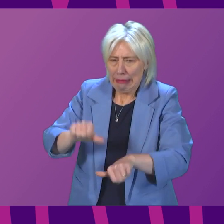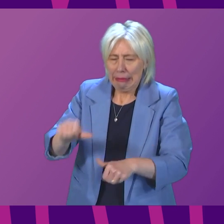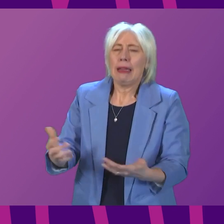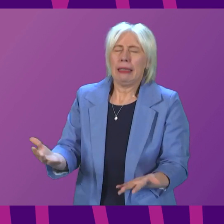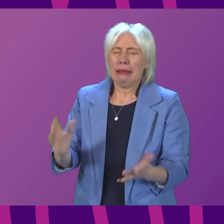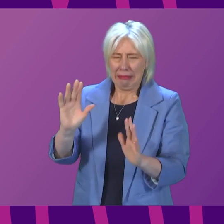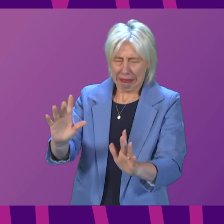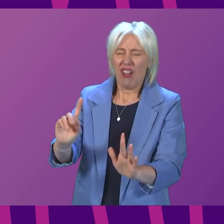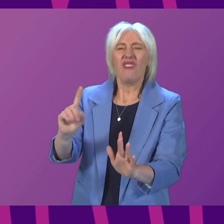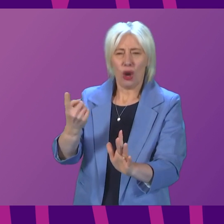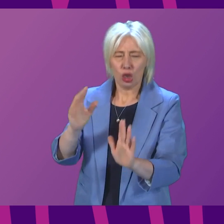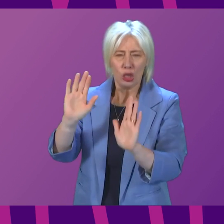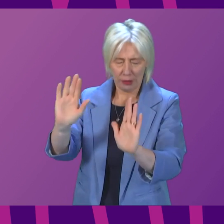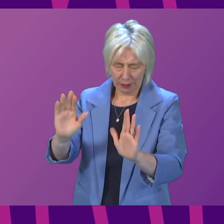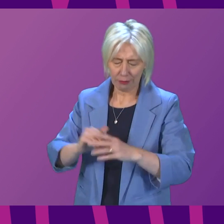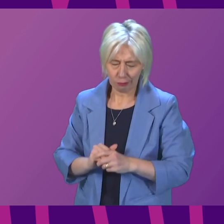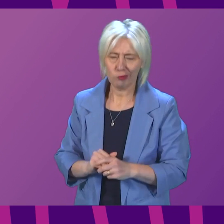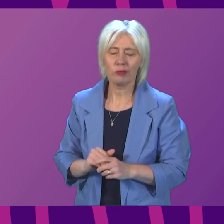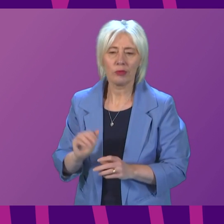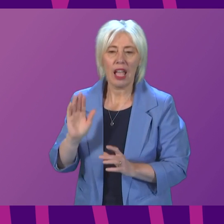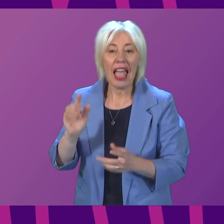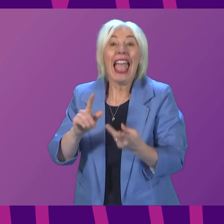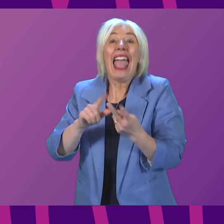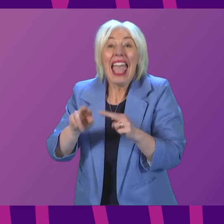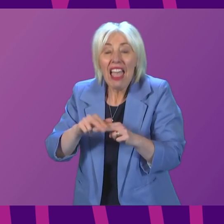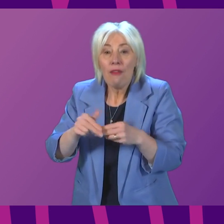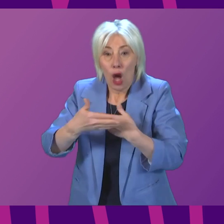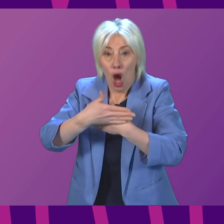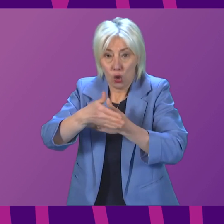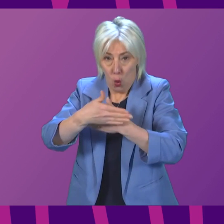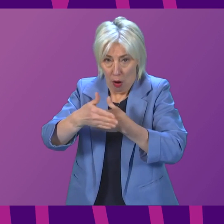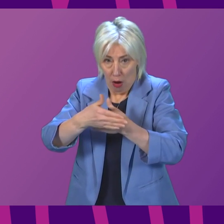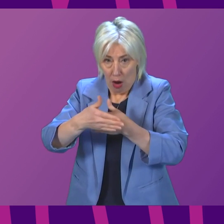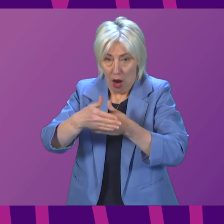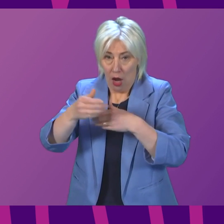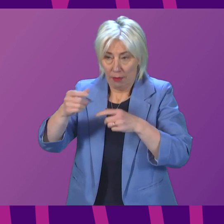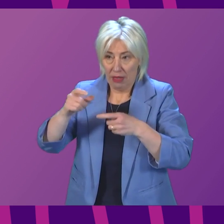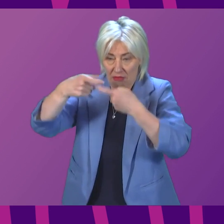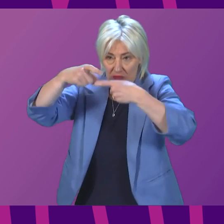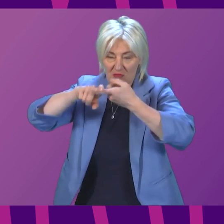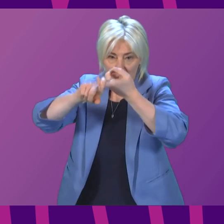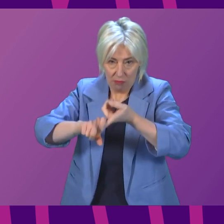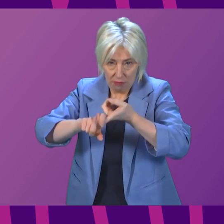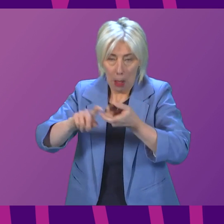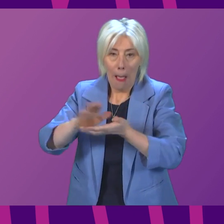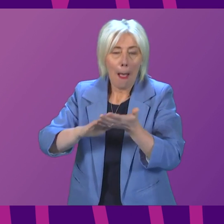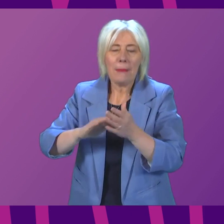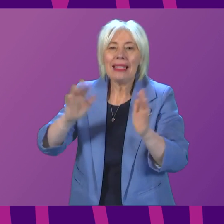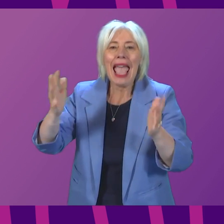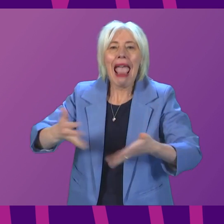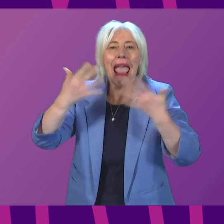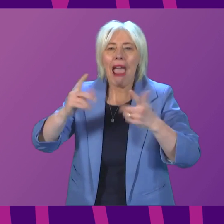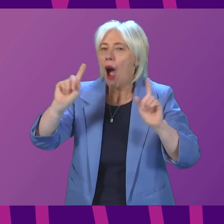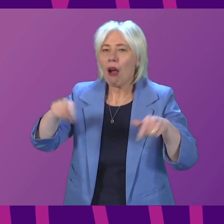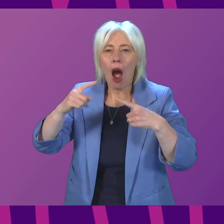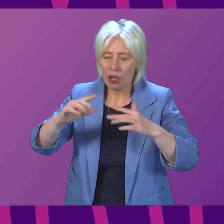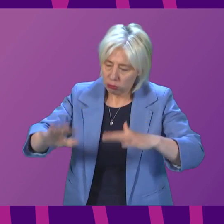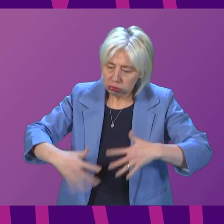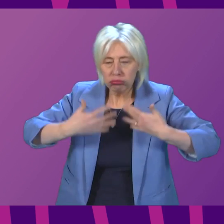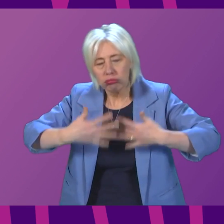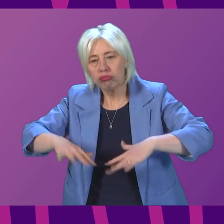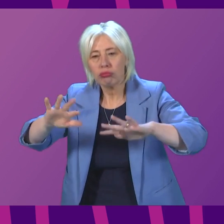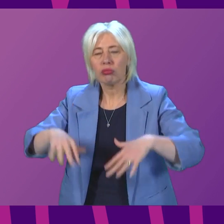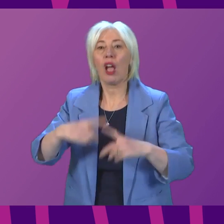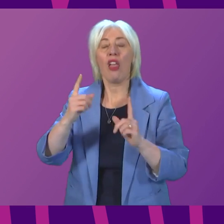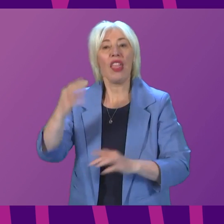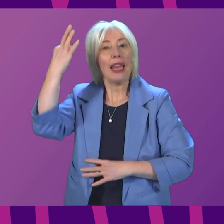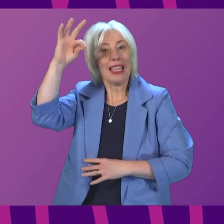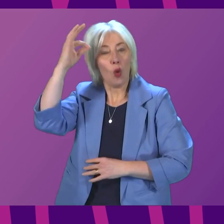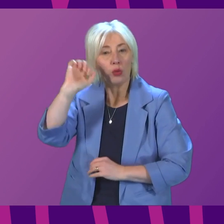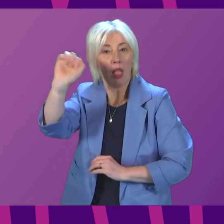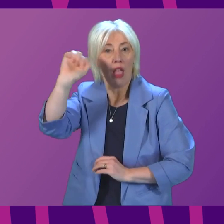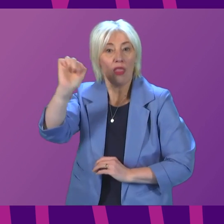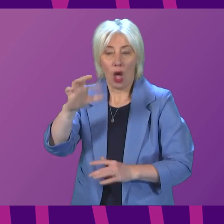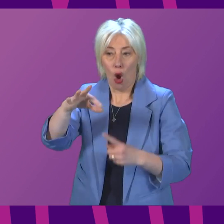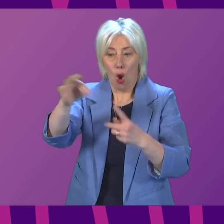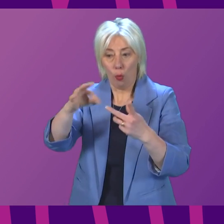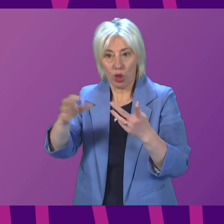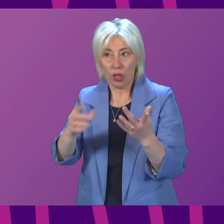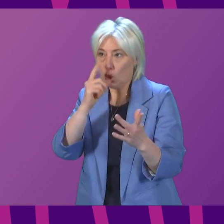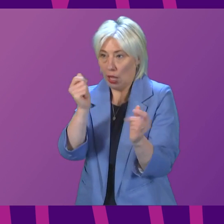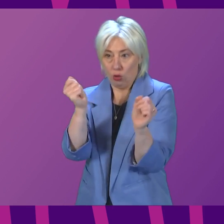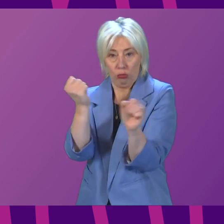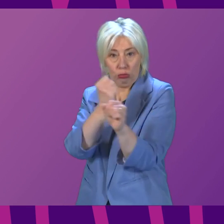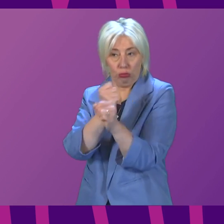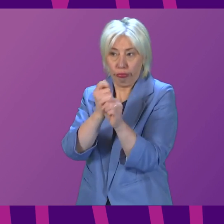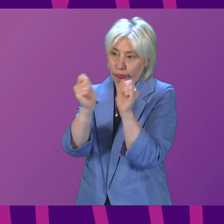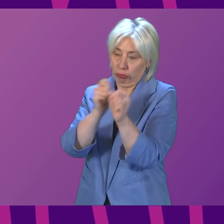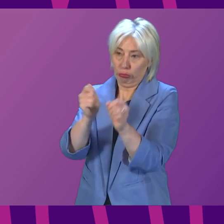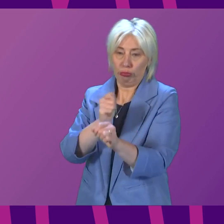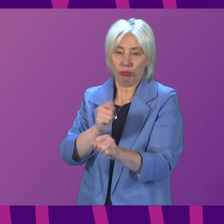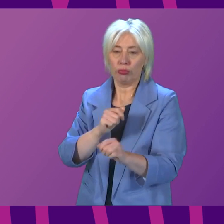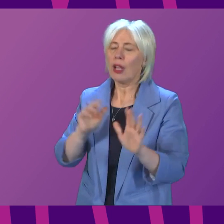The first point——and we are giving them some money to do that.